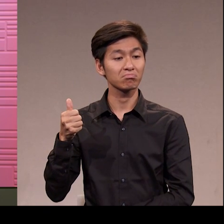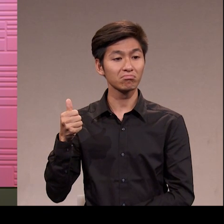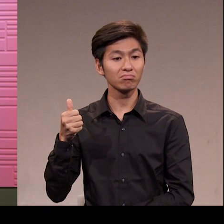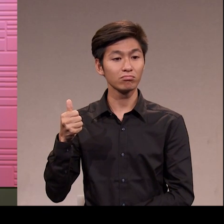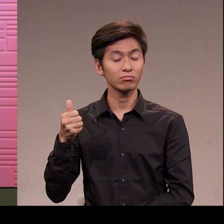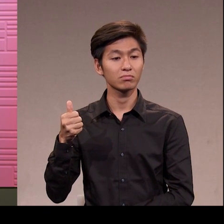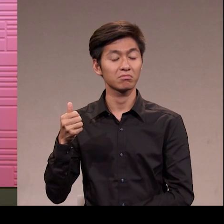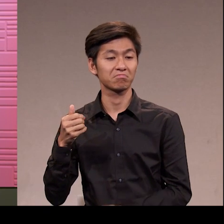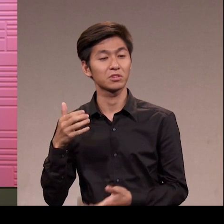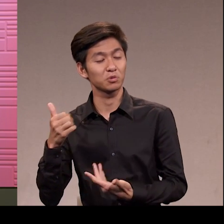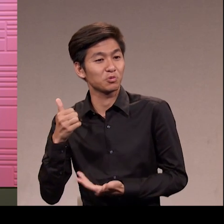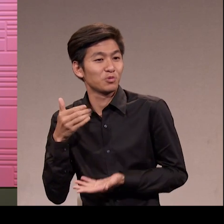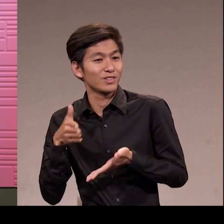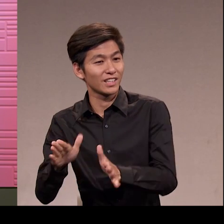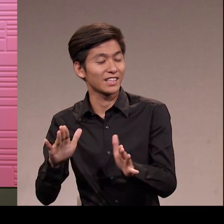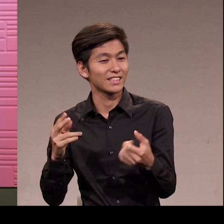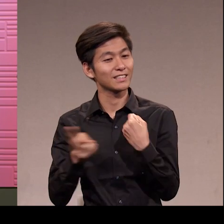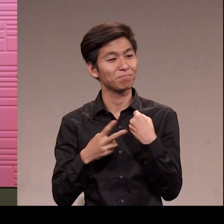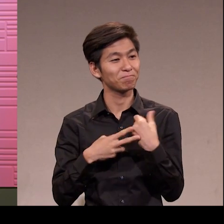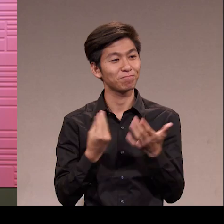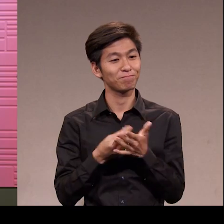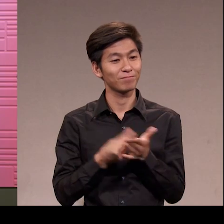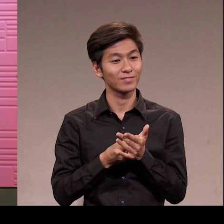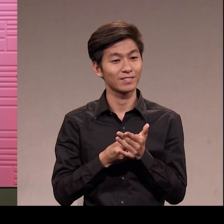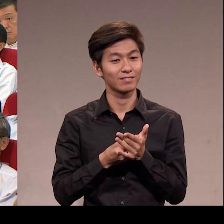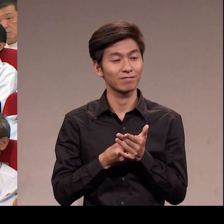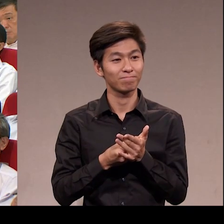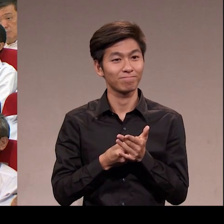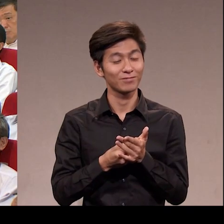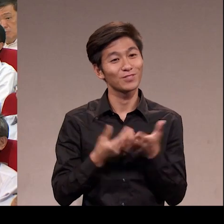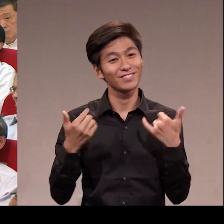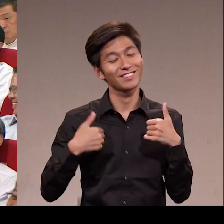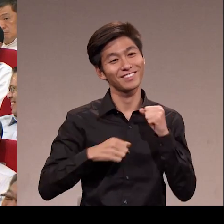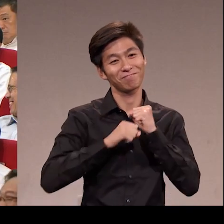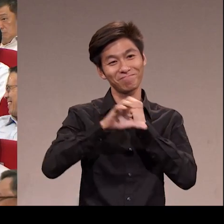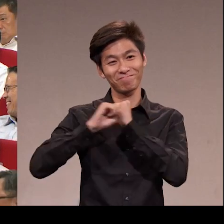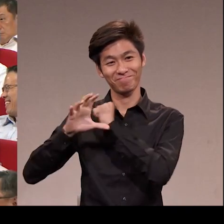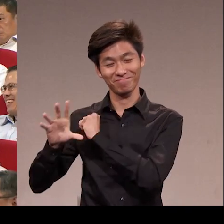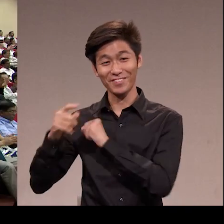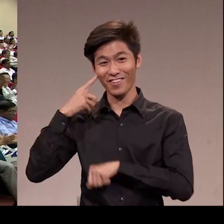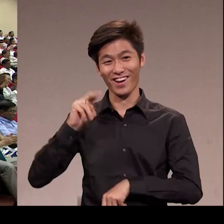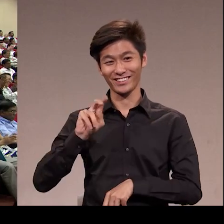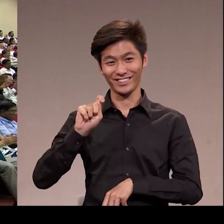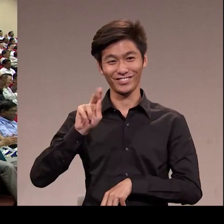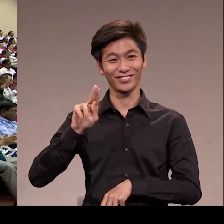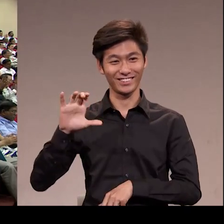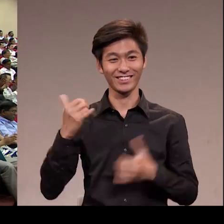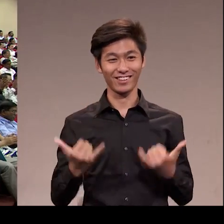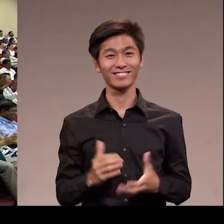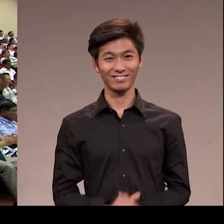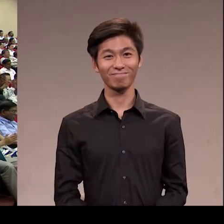and a good way to save on household expenses. So I am advertising for Fairprice!